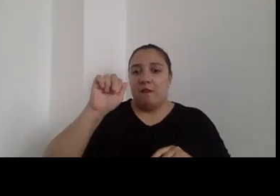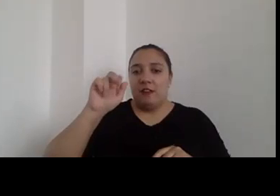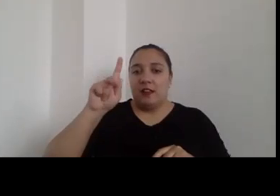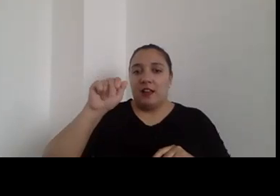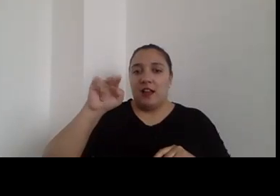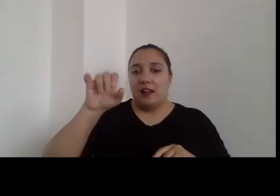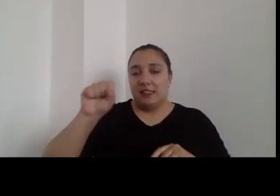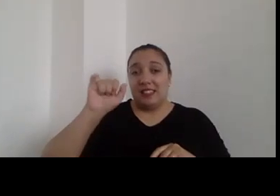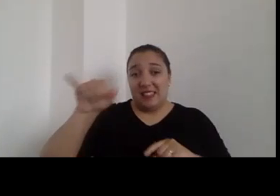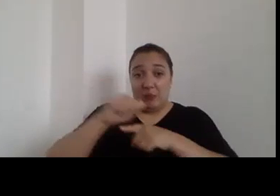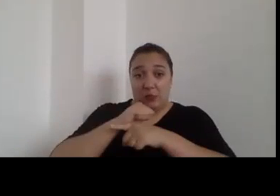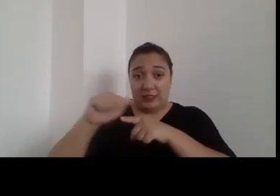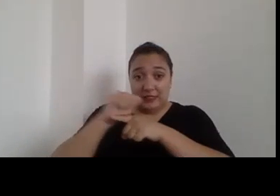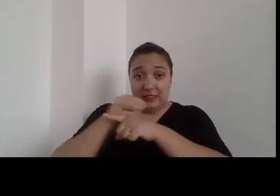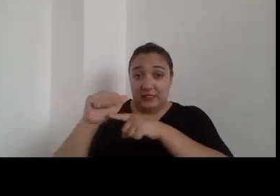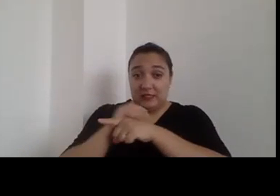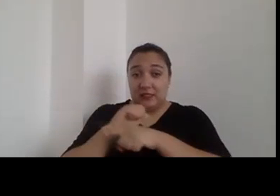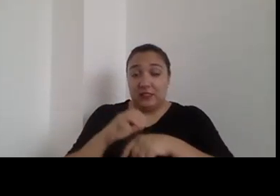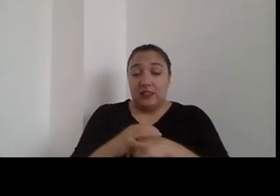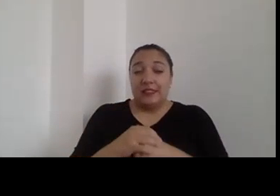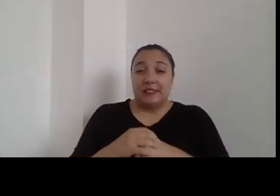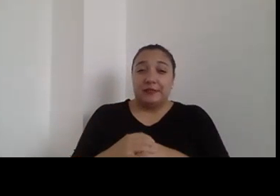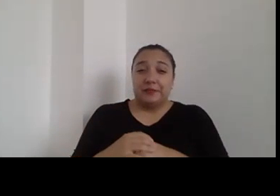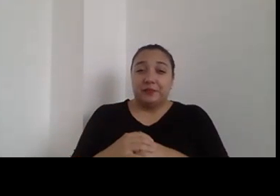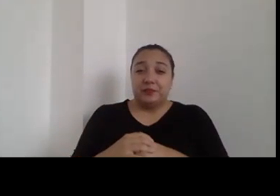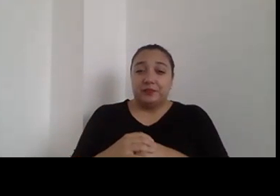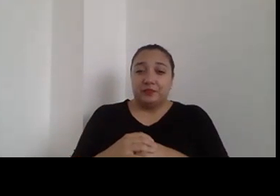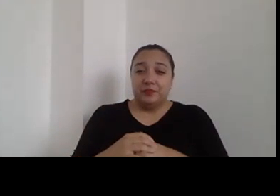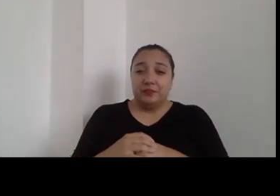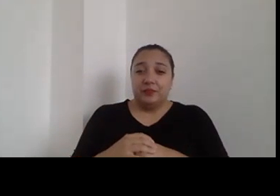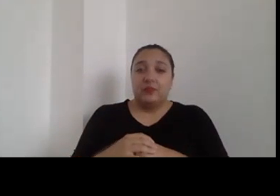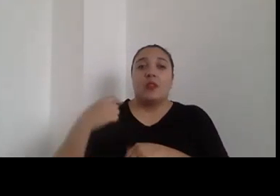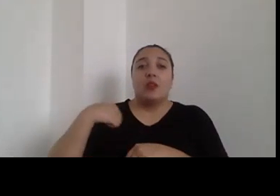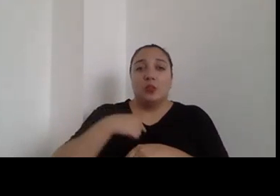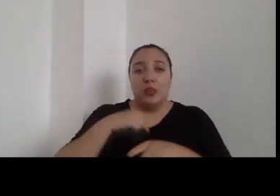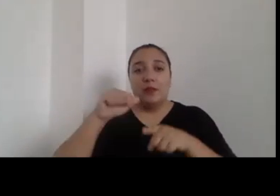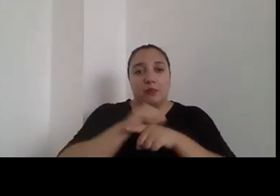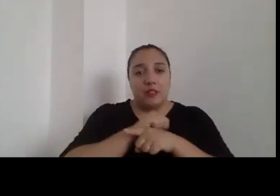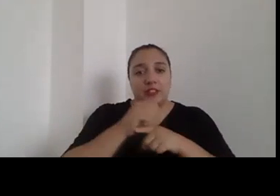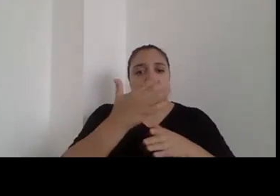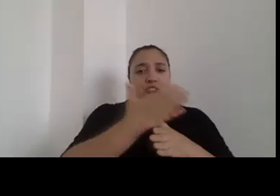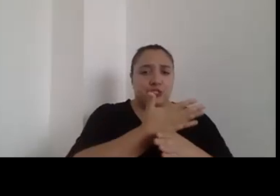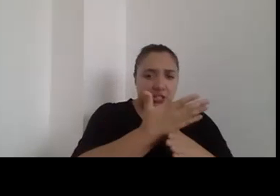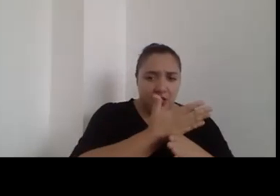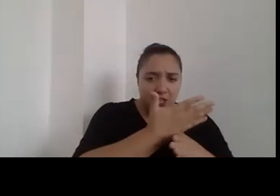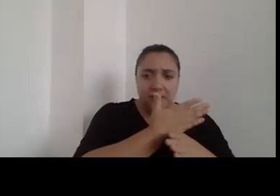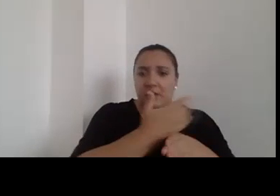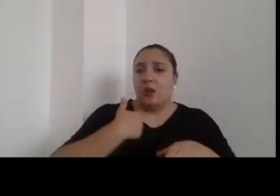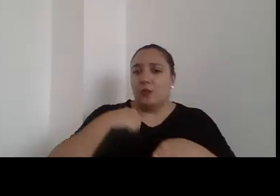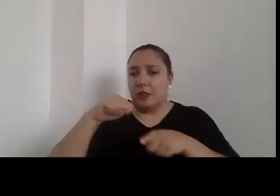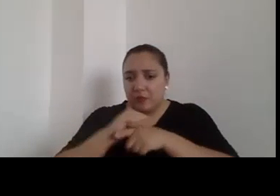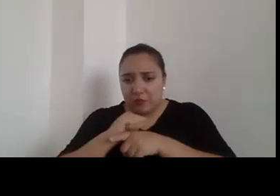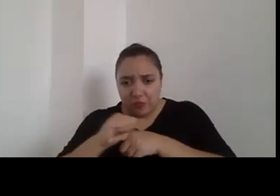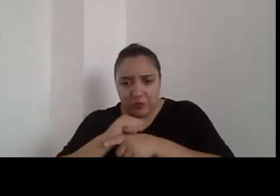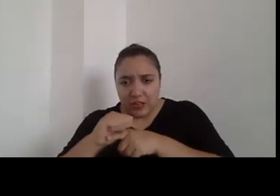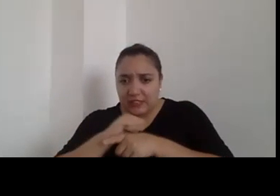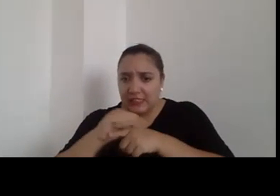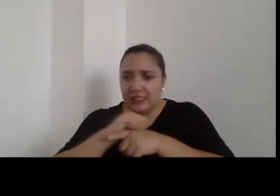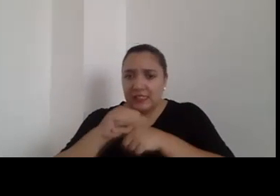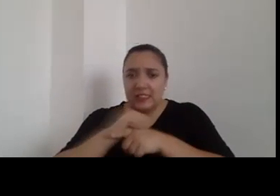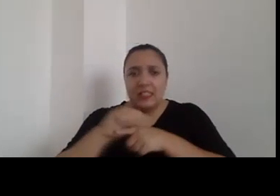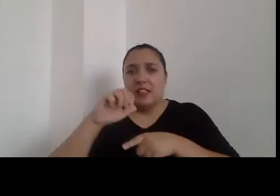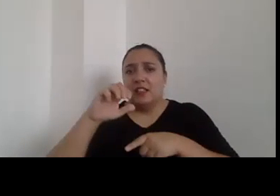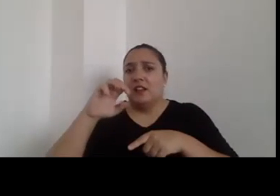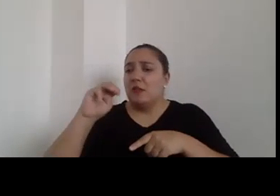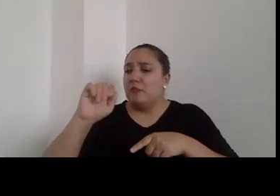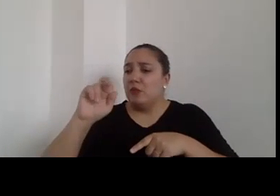sharing, maroons, we have all of these cycle practices that